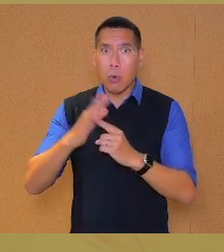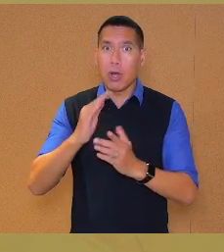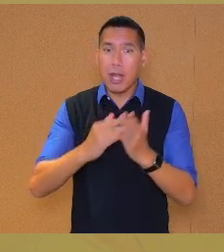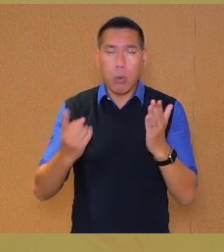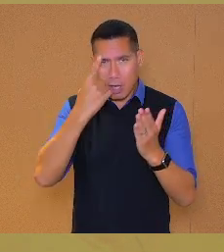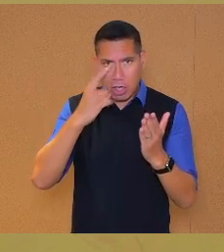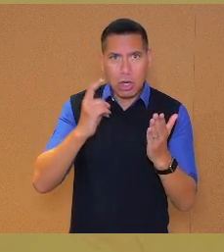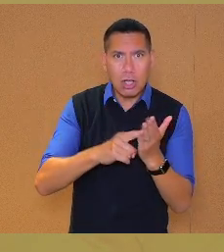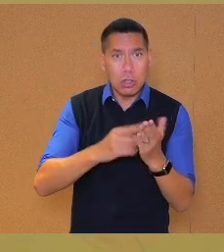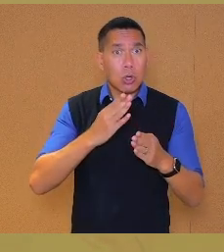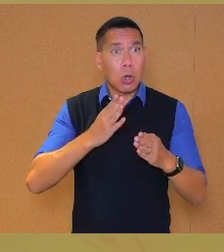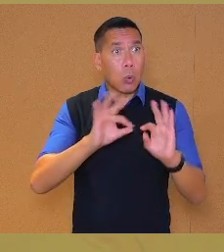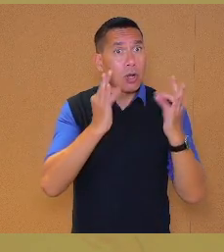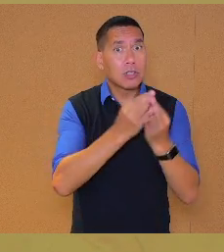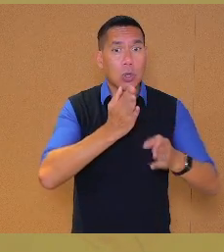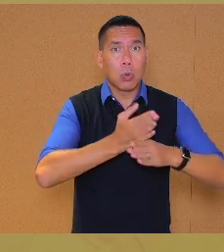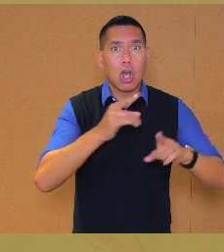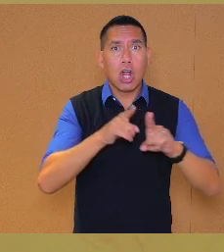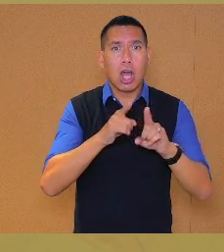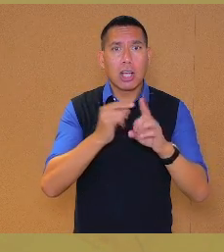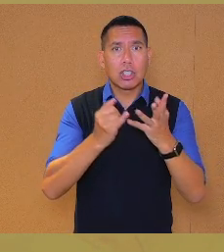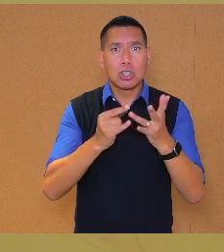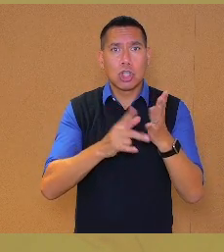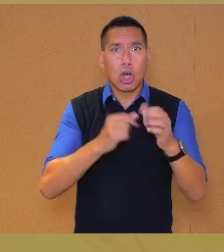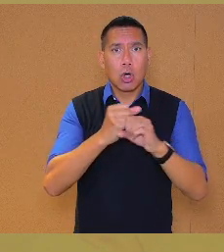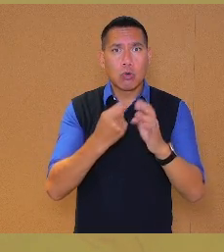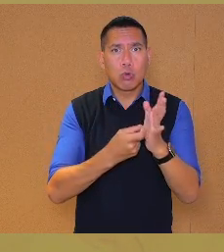to acknowledge the work of organisations like The Song Room, as well as areas of the health promotion sector, and